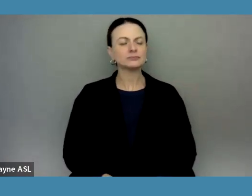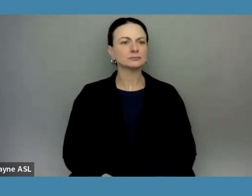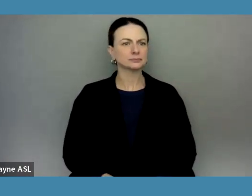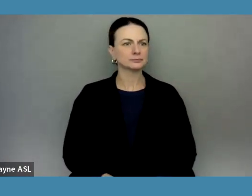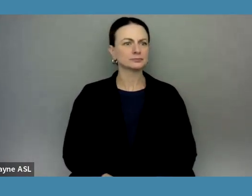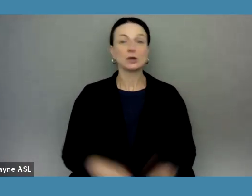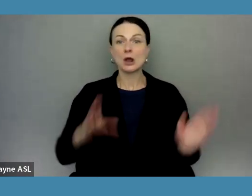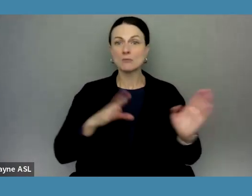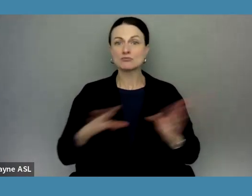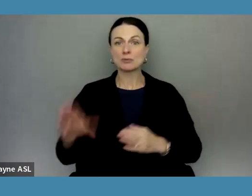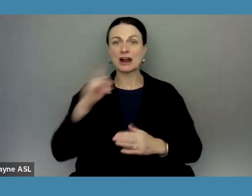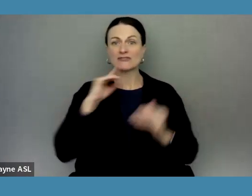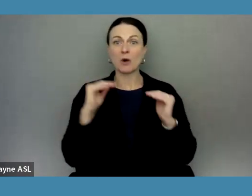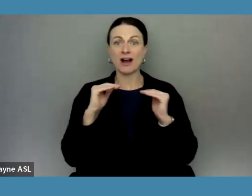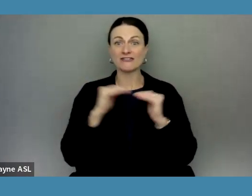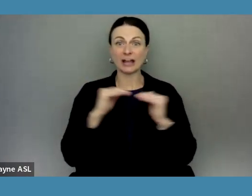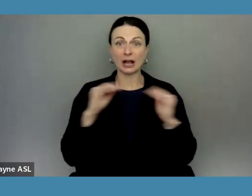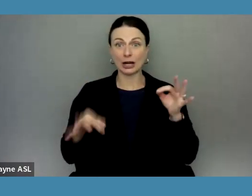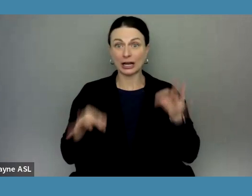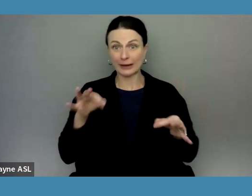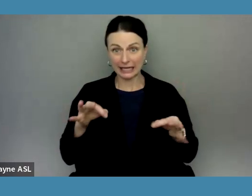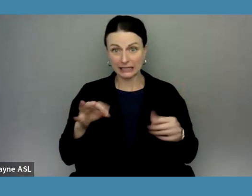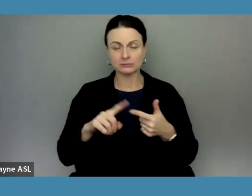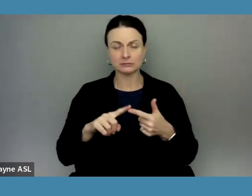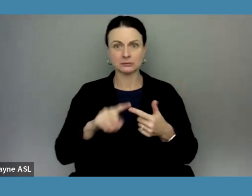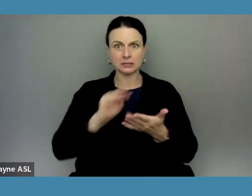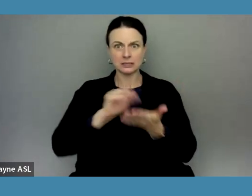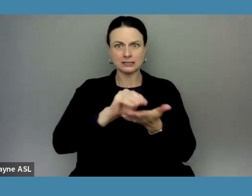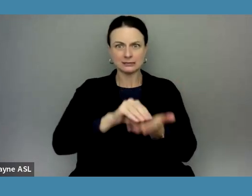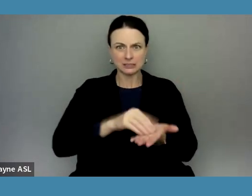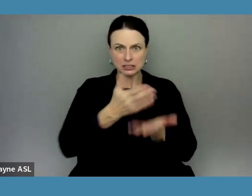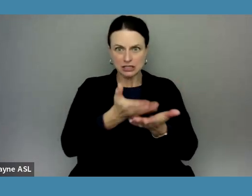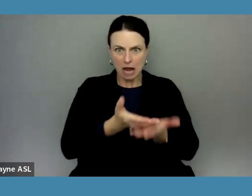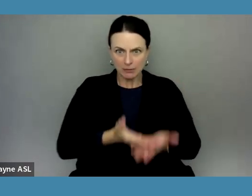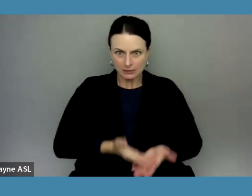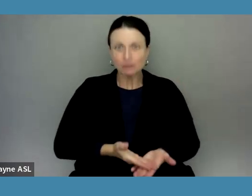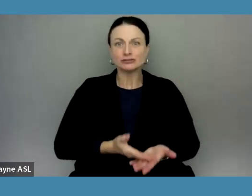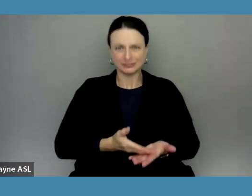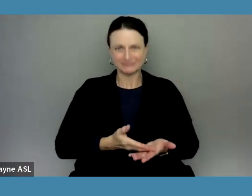for a fair hearing, the documentation and evidence submission that you may need